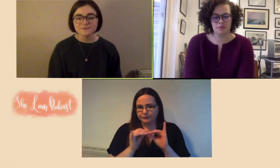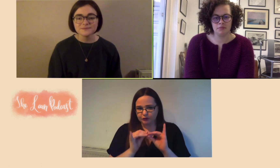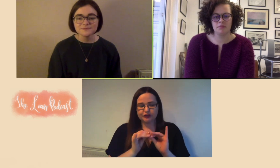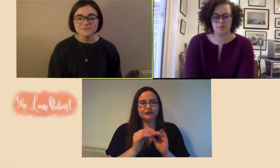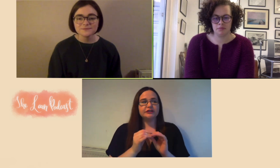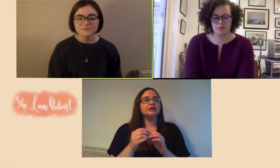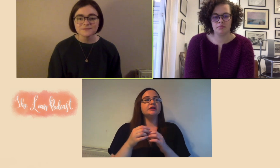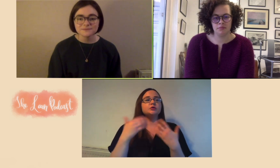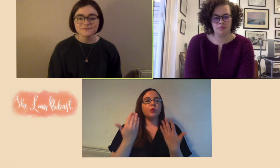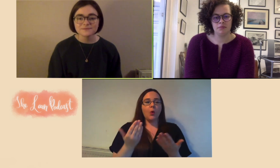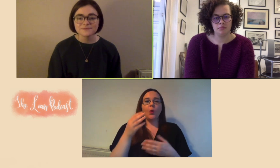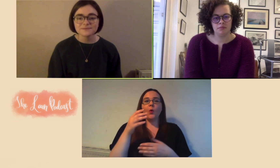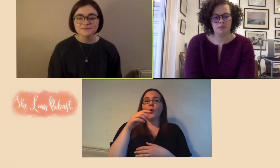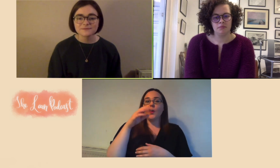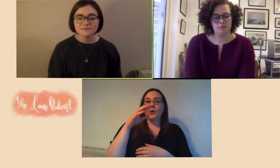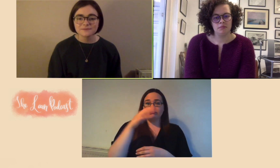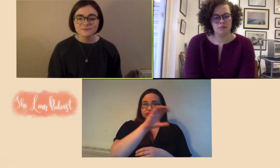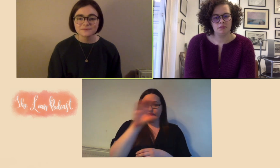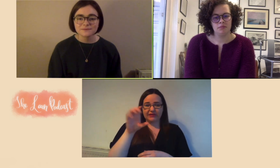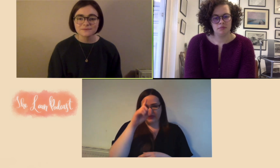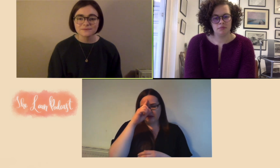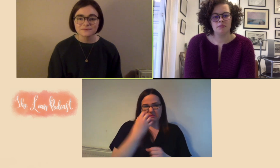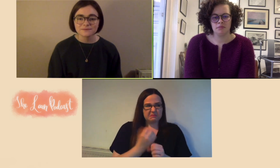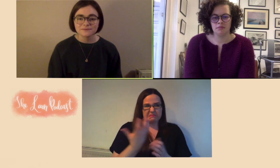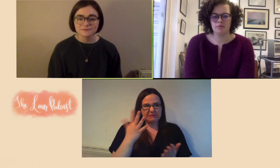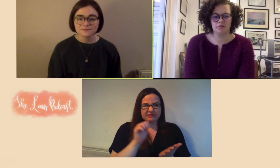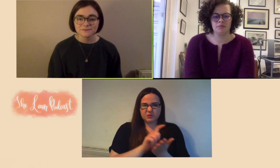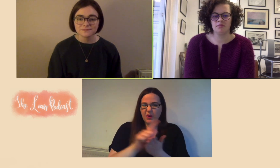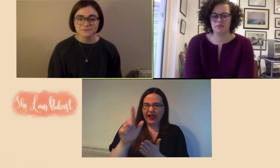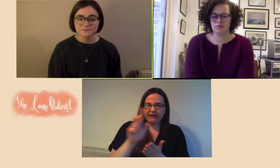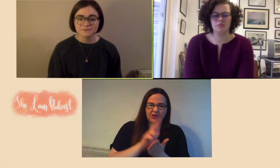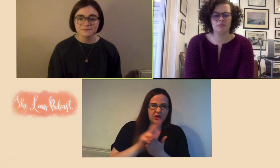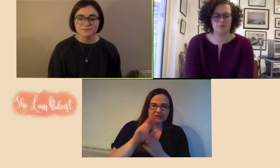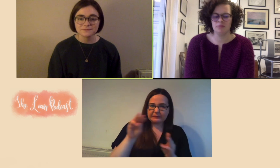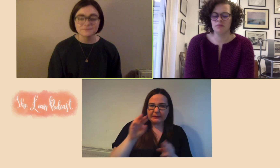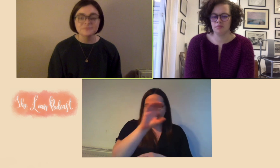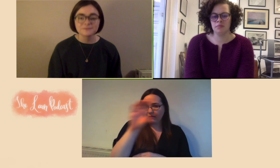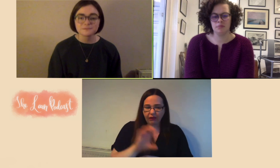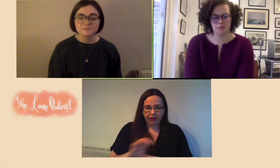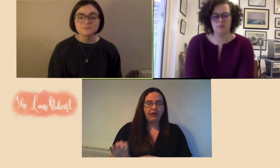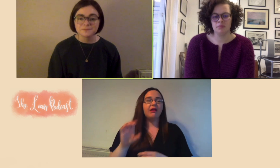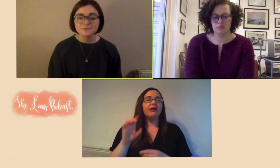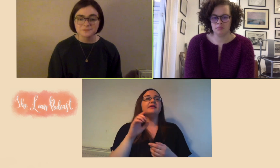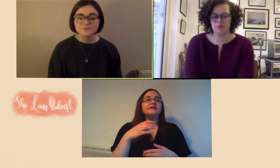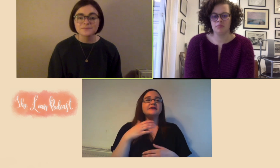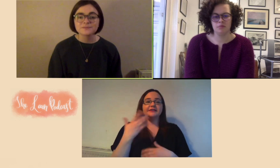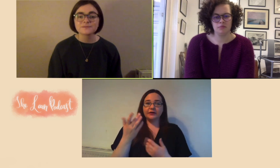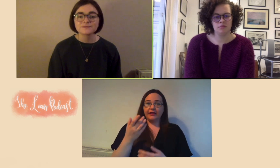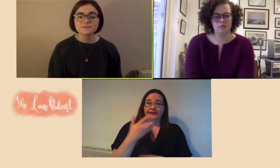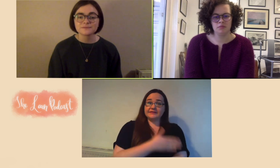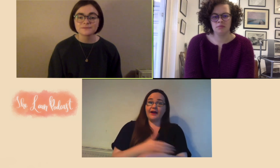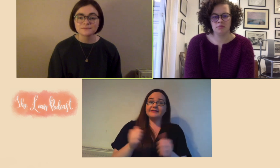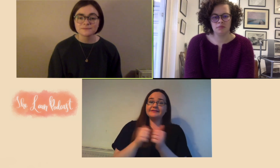of all the remote interpreting and everything was very new. And, but I remember going into a meeting and there was a mix